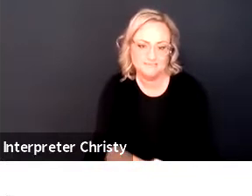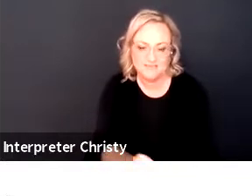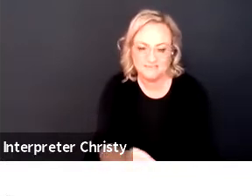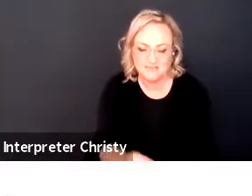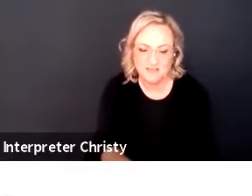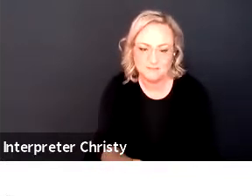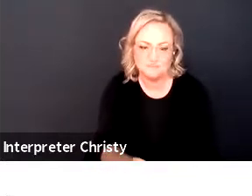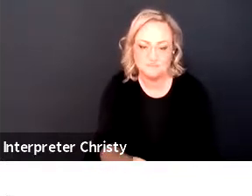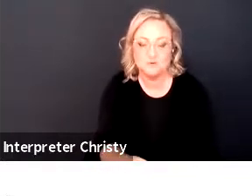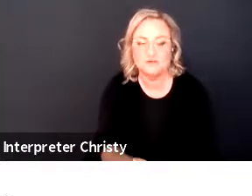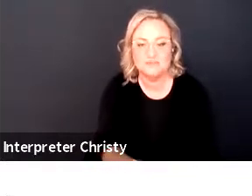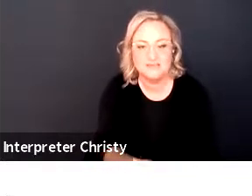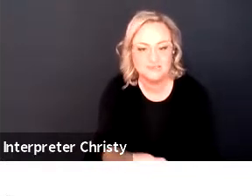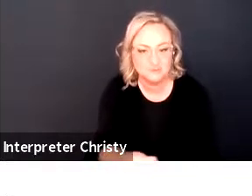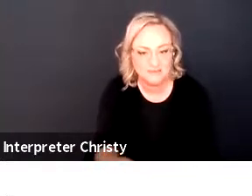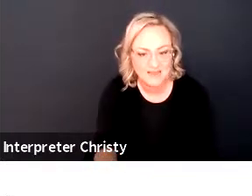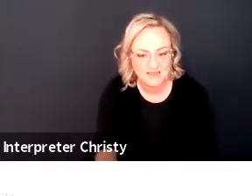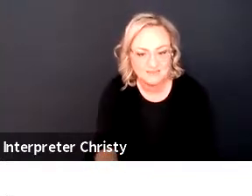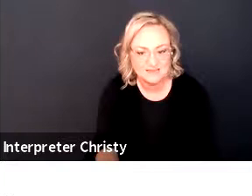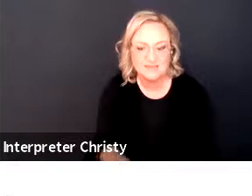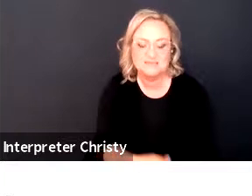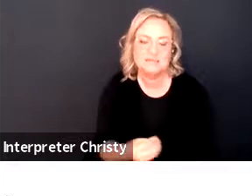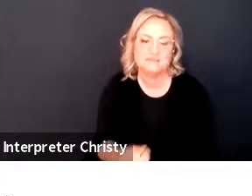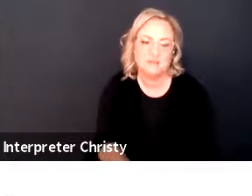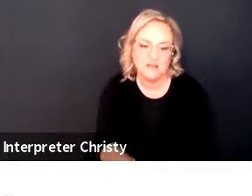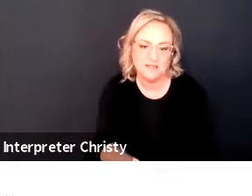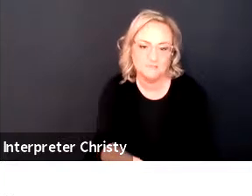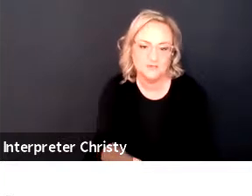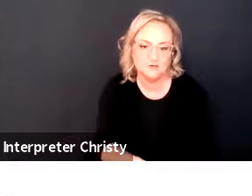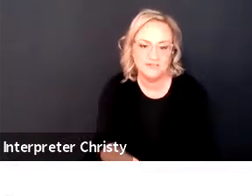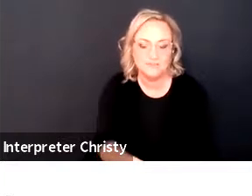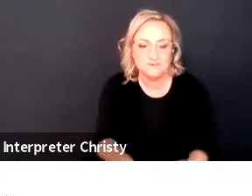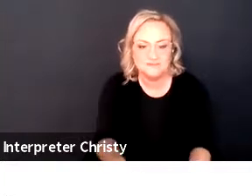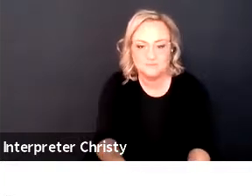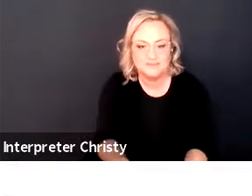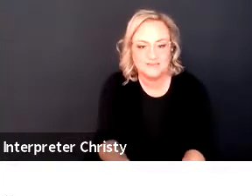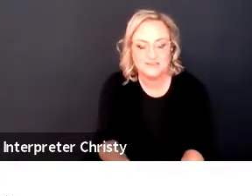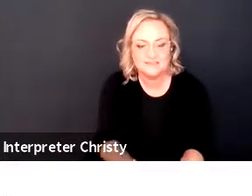Interpreter Christy : It takes time to understand the issues at hand it takes time to understand what disability is.